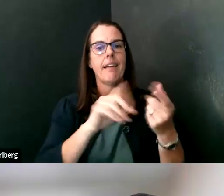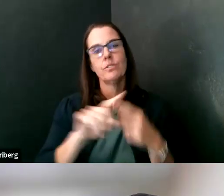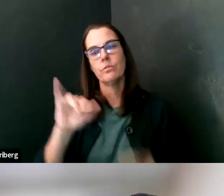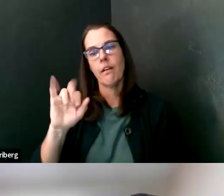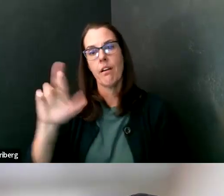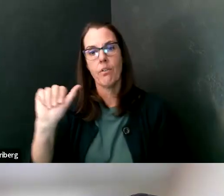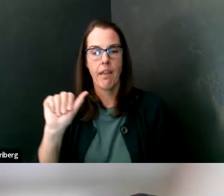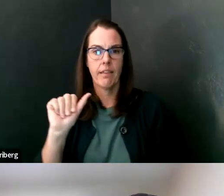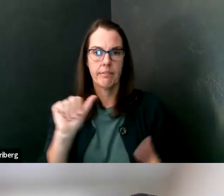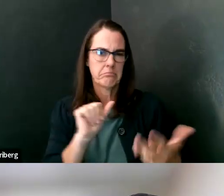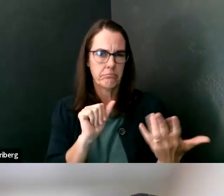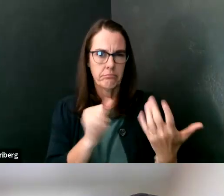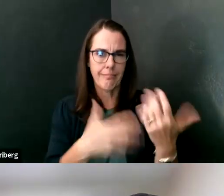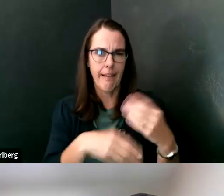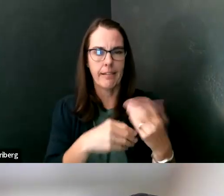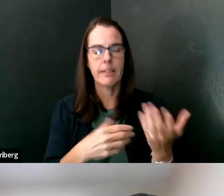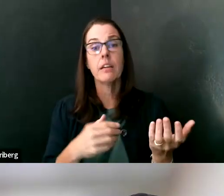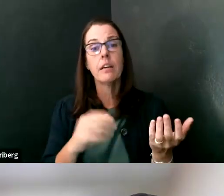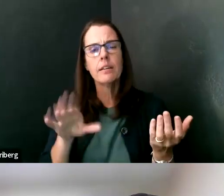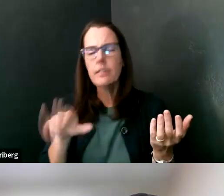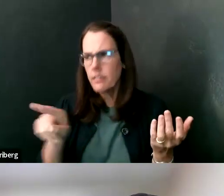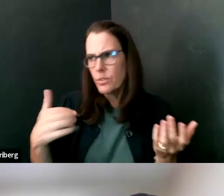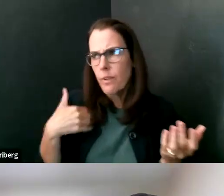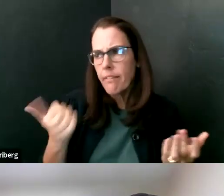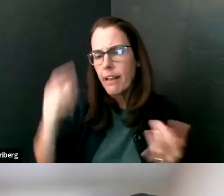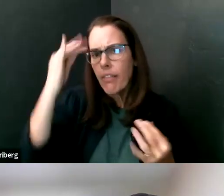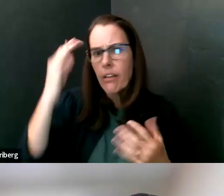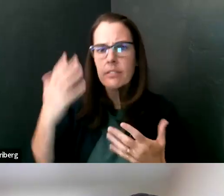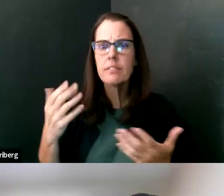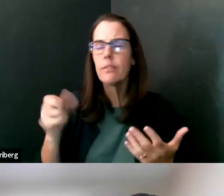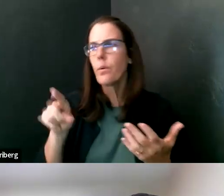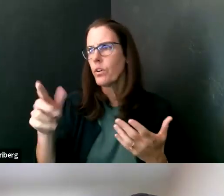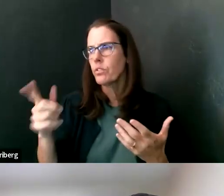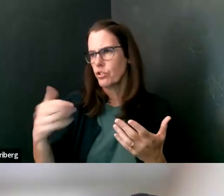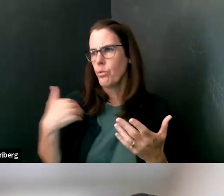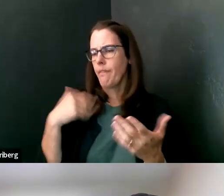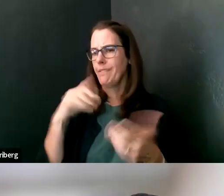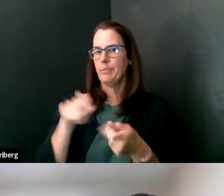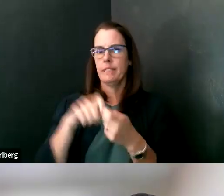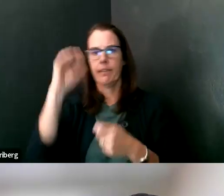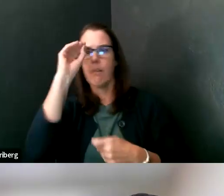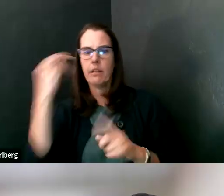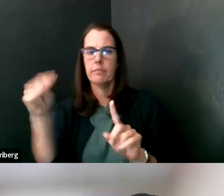And so I was wondering if you had any thoughts or a position or opinion about or the office